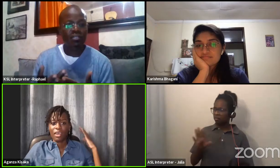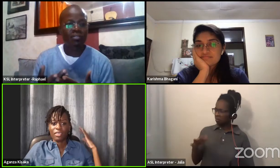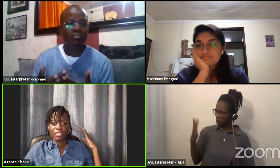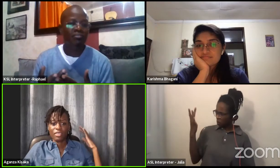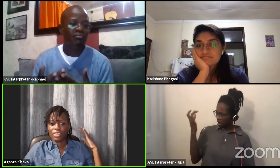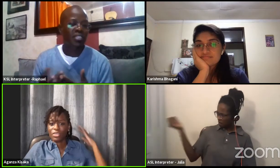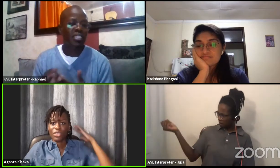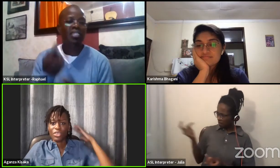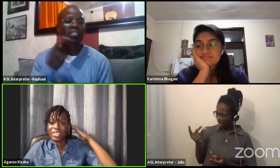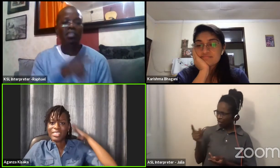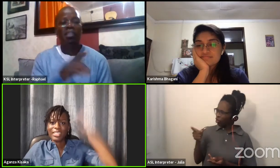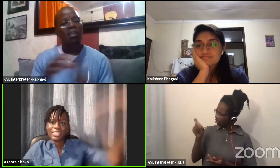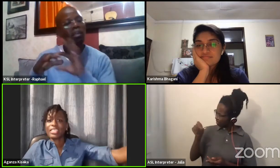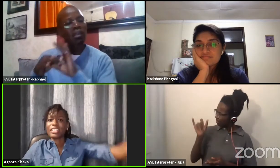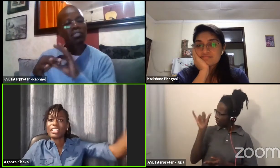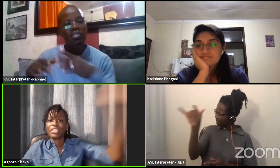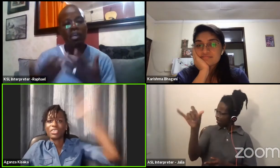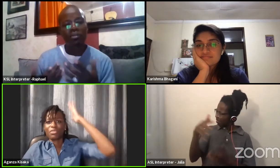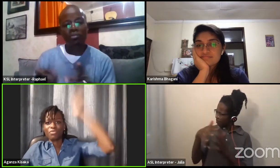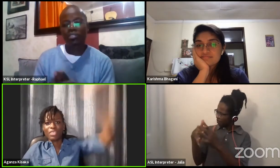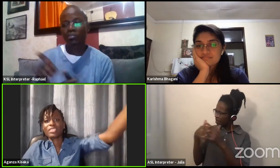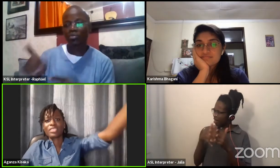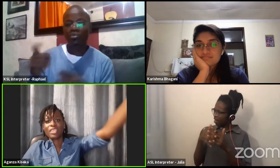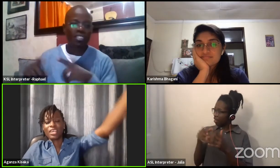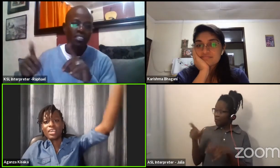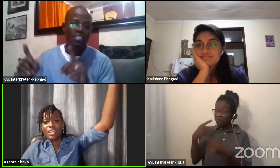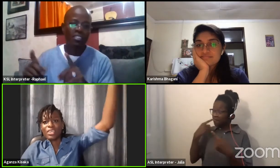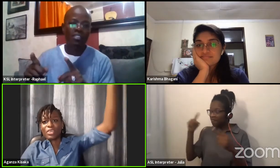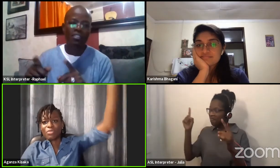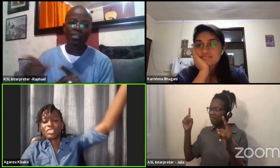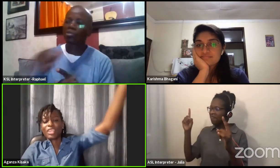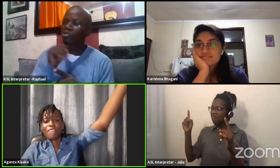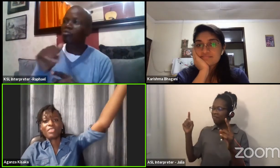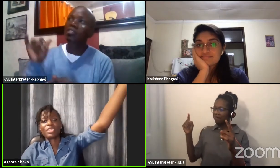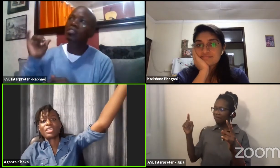And, you know, you had succeeded, you had reached everything